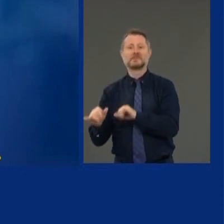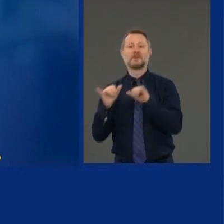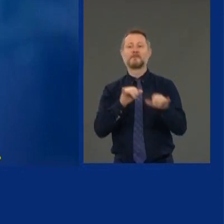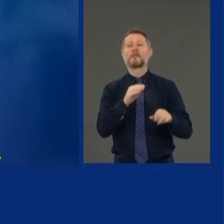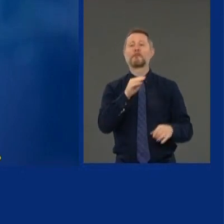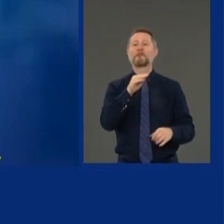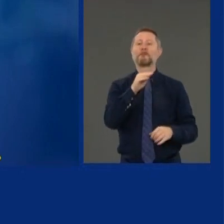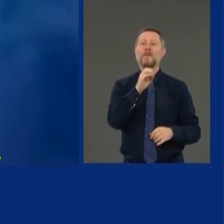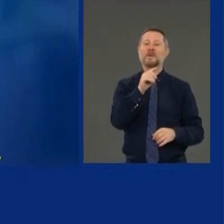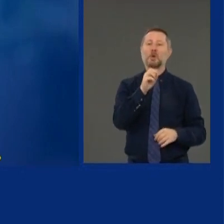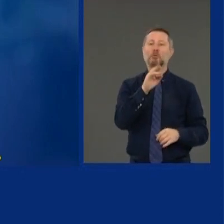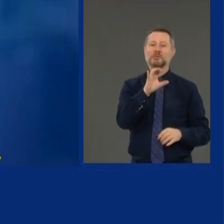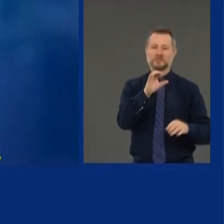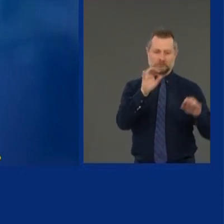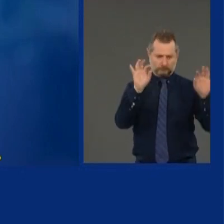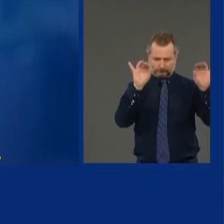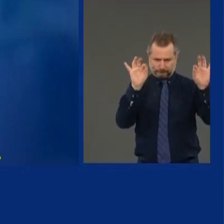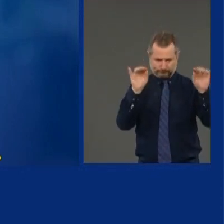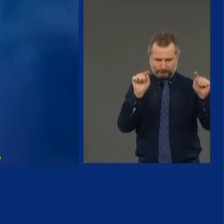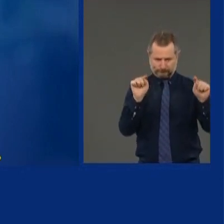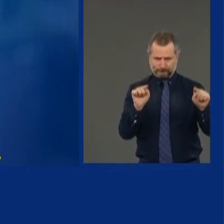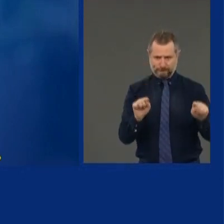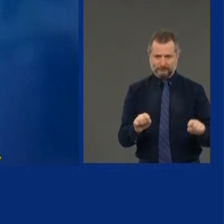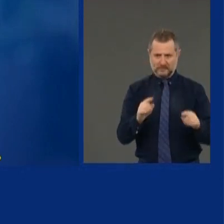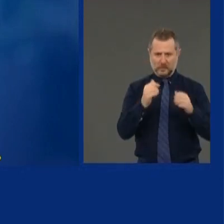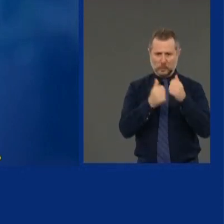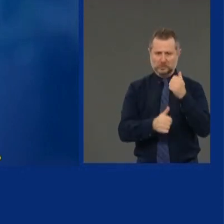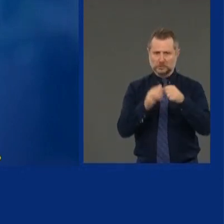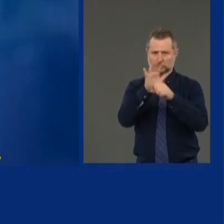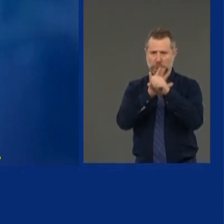THE SAME METRICS WE USE IN NEW YORK CITY ARE THE SAME METRICS